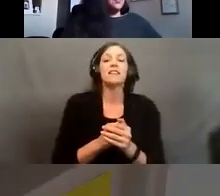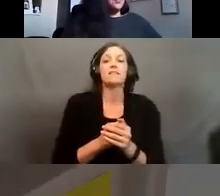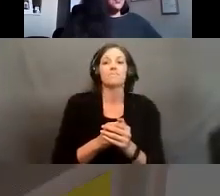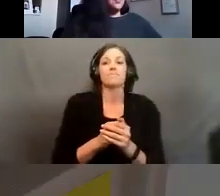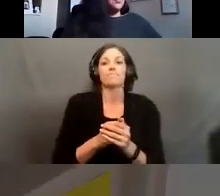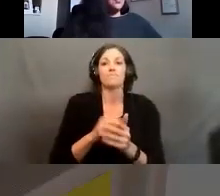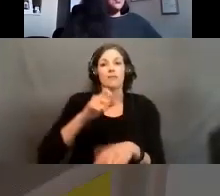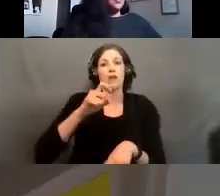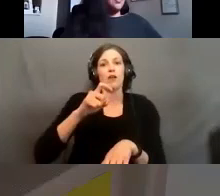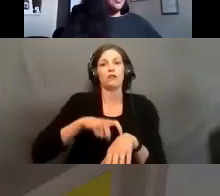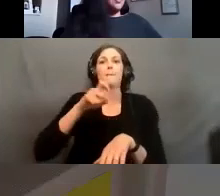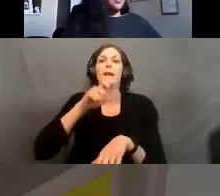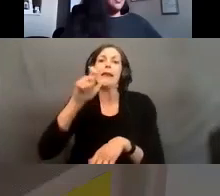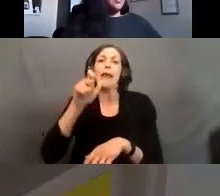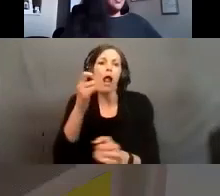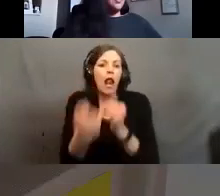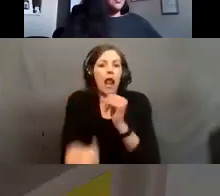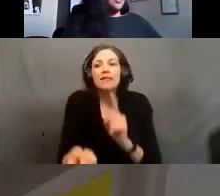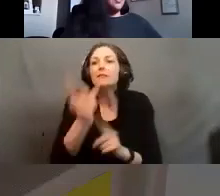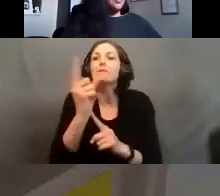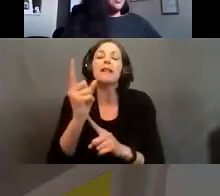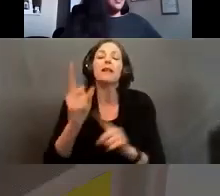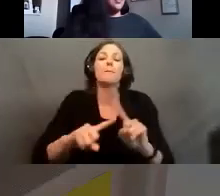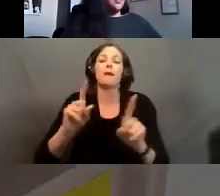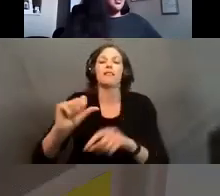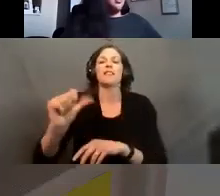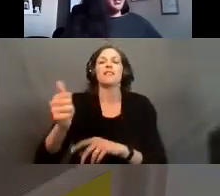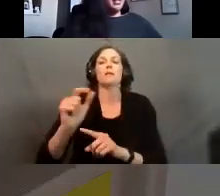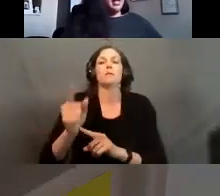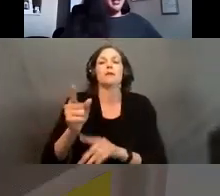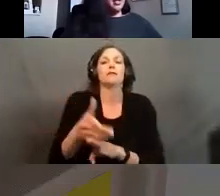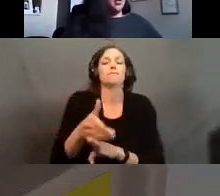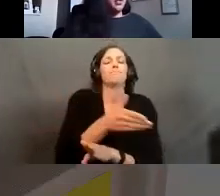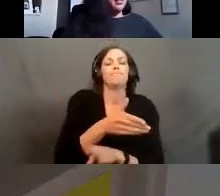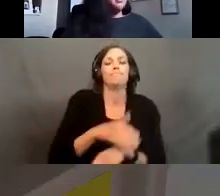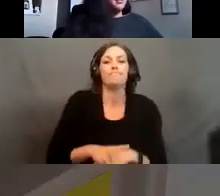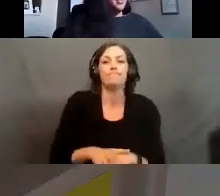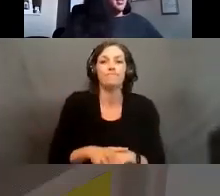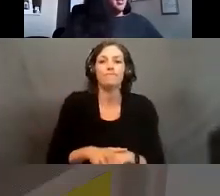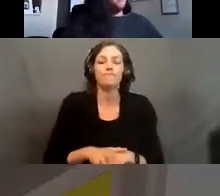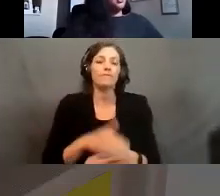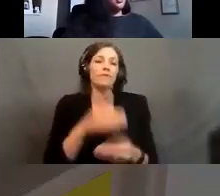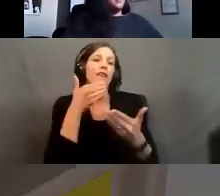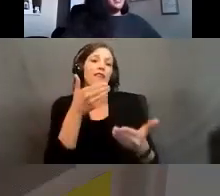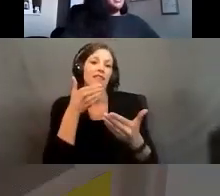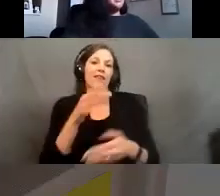the final hour when the audience is walking in. 12:31:52 >> To make it easy